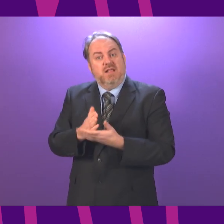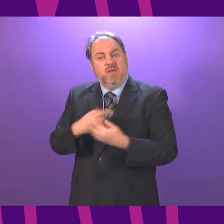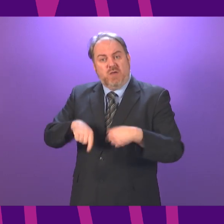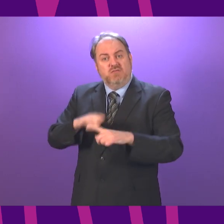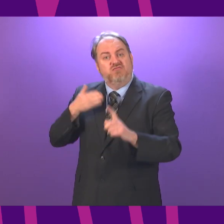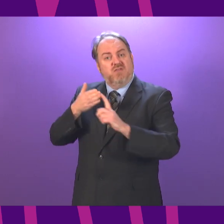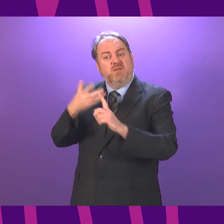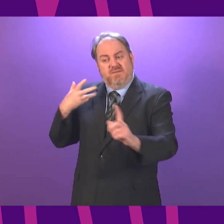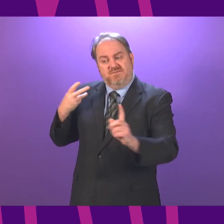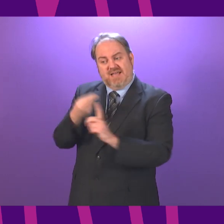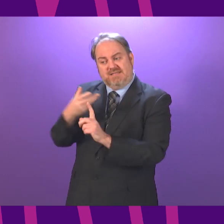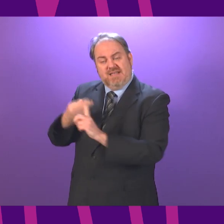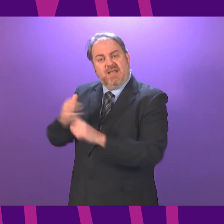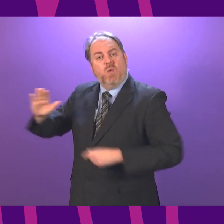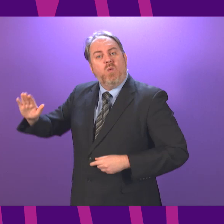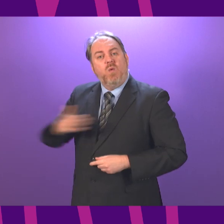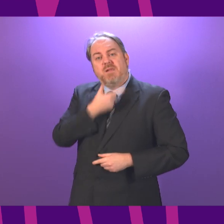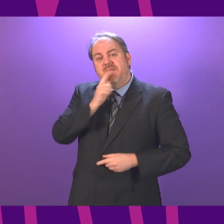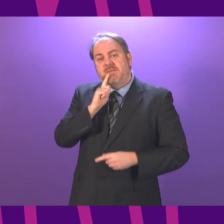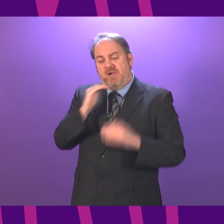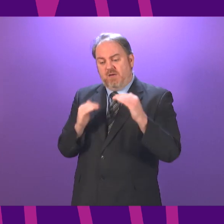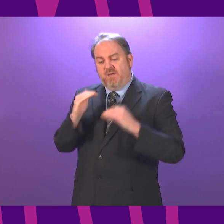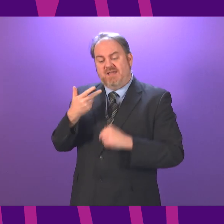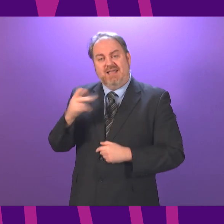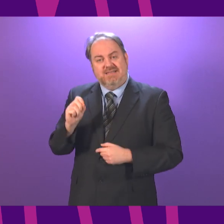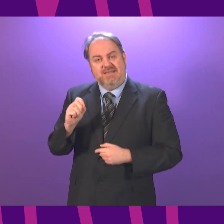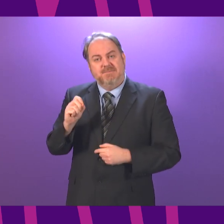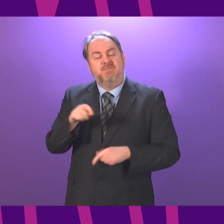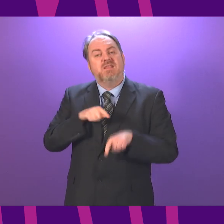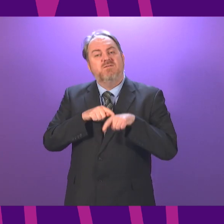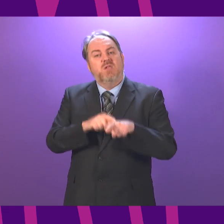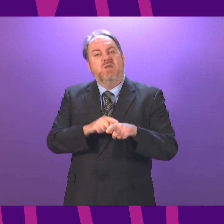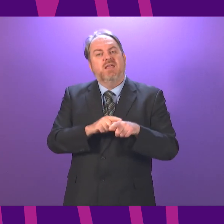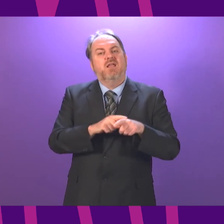over-80s, indeed, everybody in the JCVI groups 1 and 2, by the first week in February.